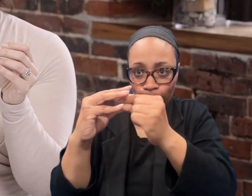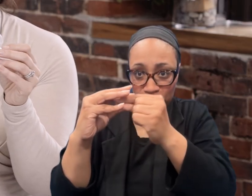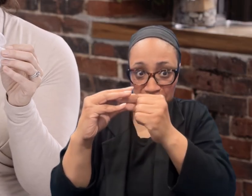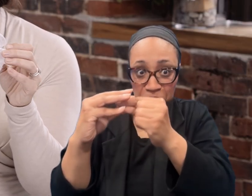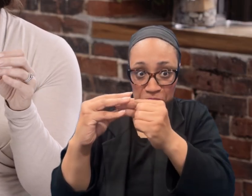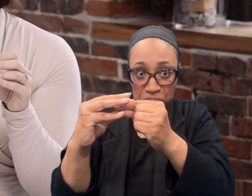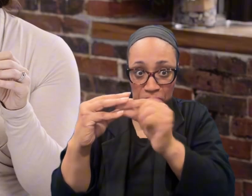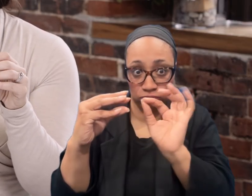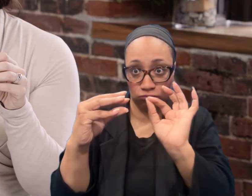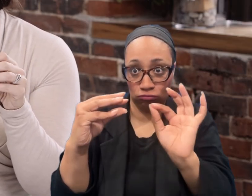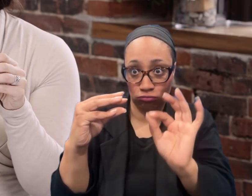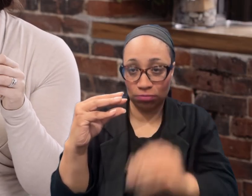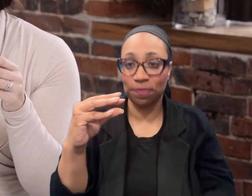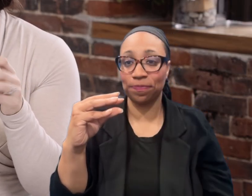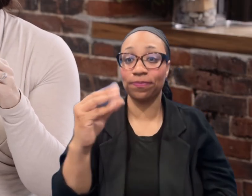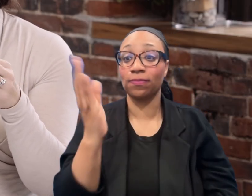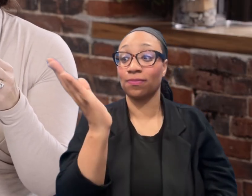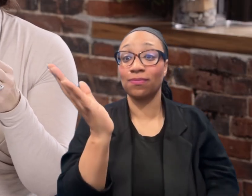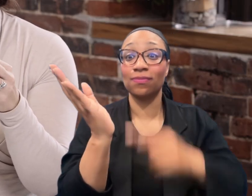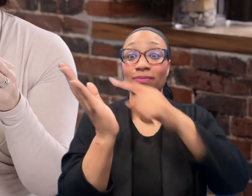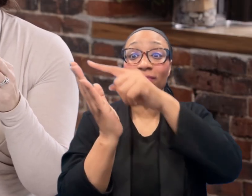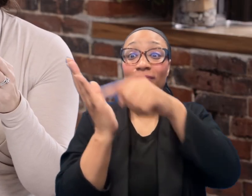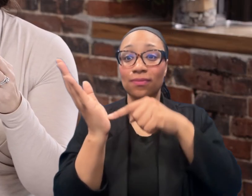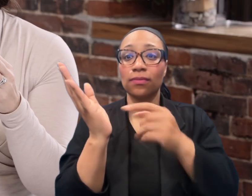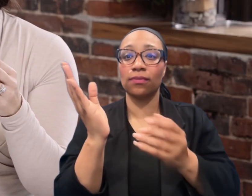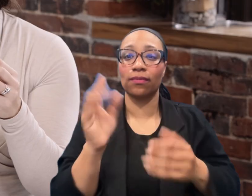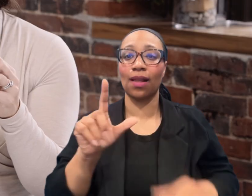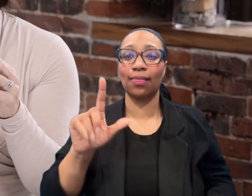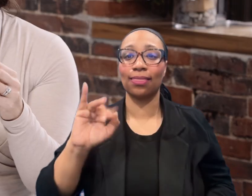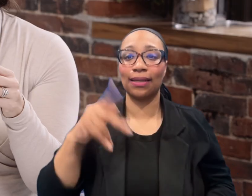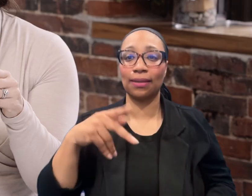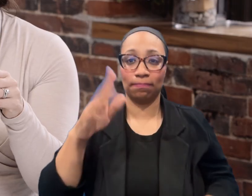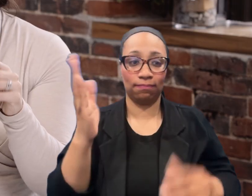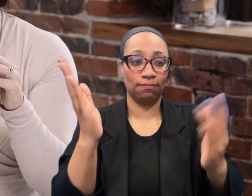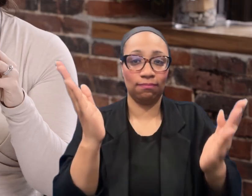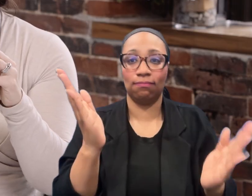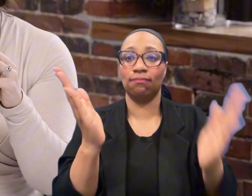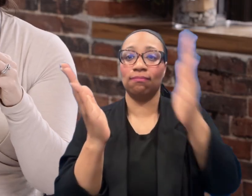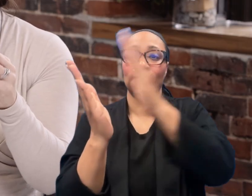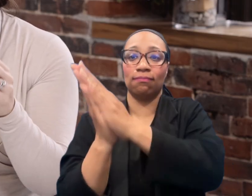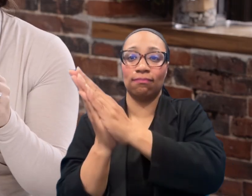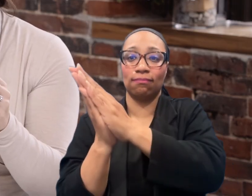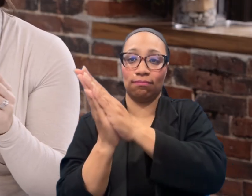We'll also put our diaphragm on top. Same thing, making sure that lip is fully around all there.